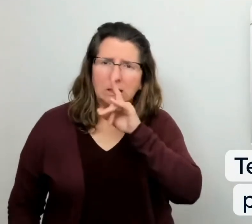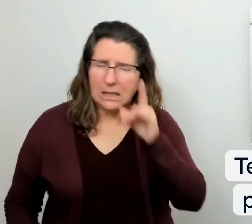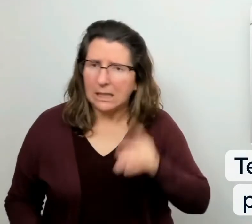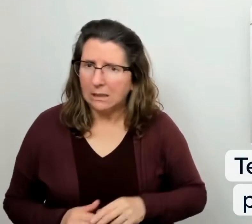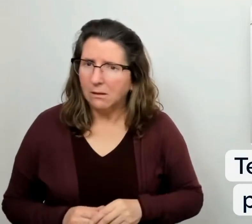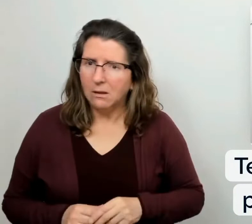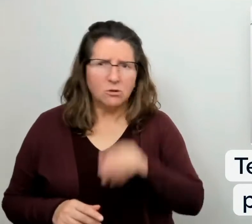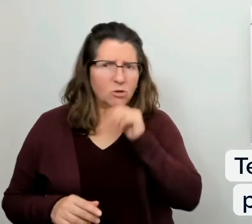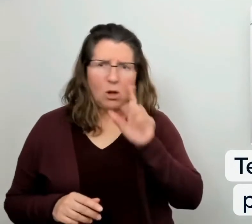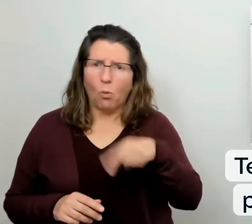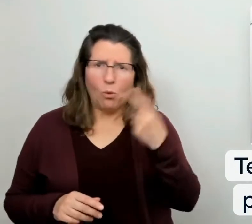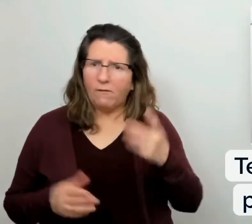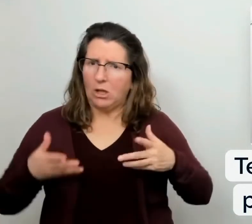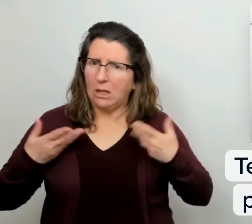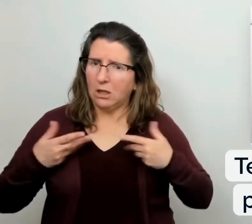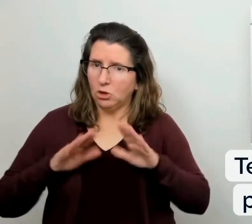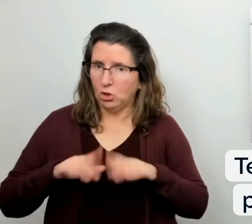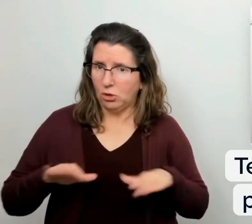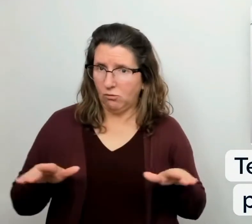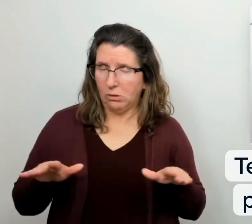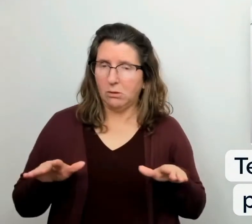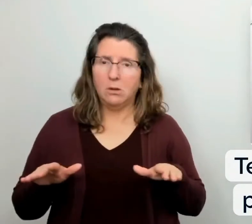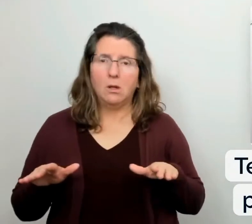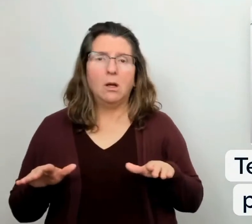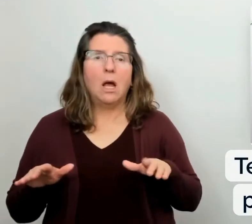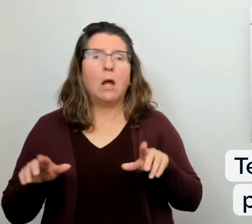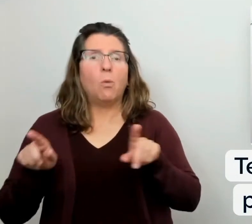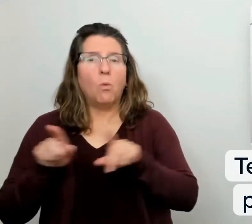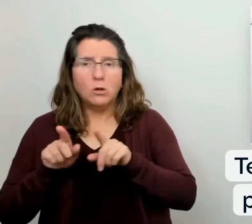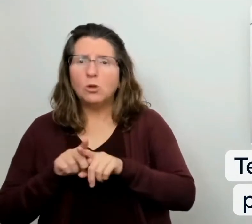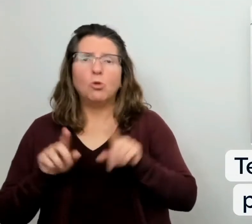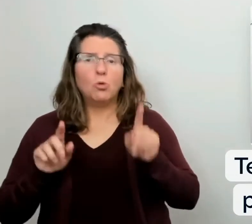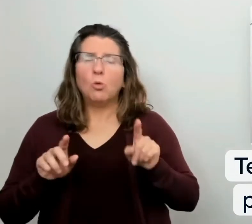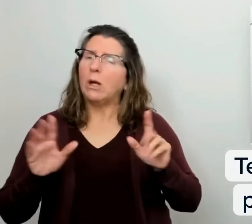You might assume picture books are geared towards young children, but that's not the case.